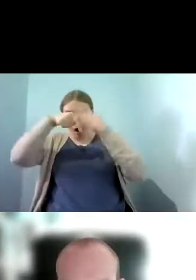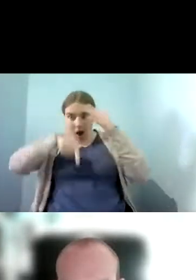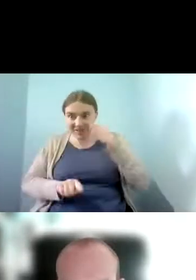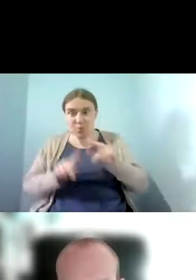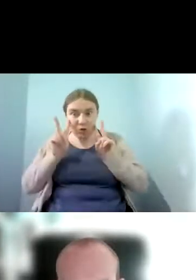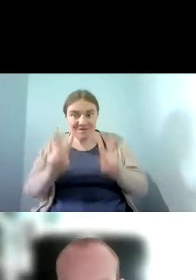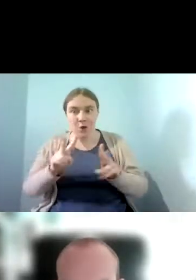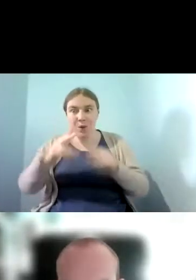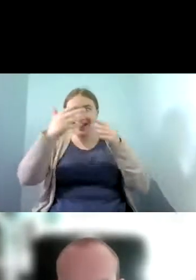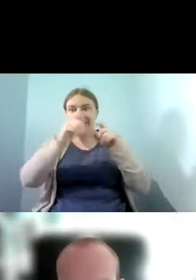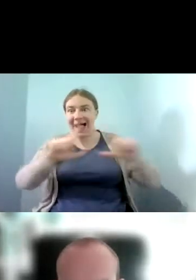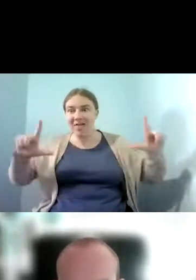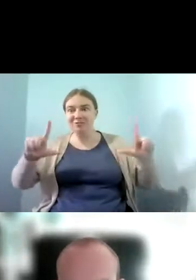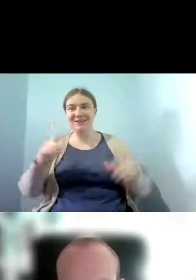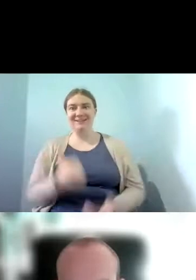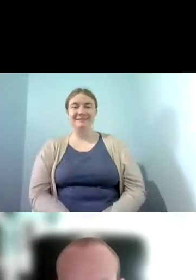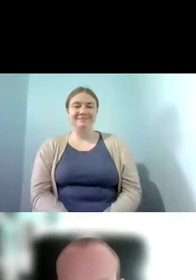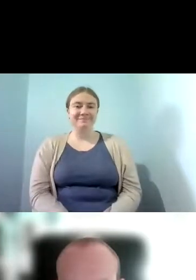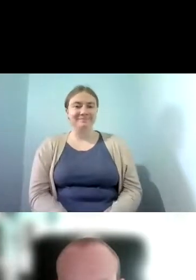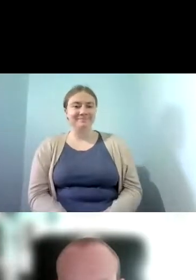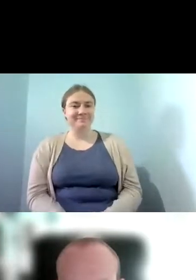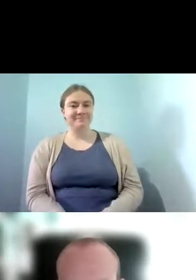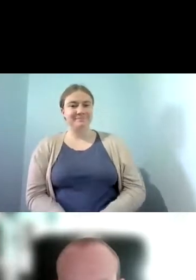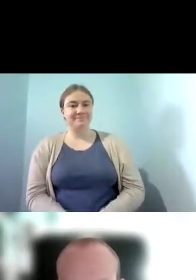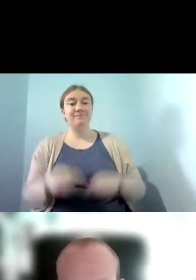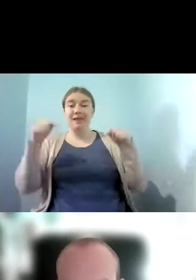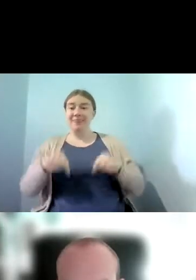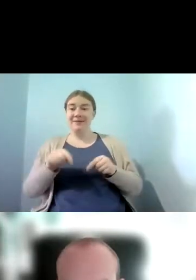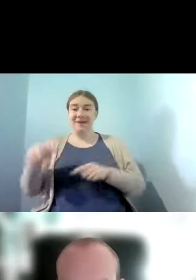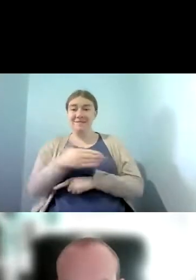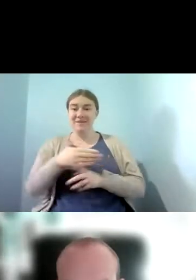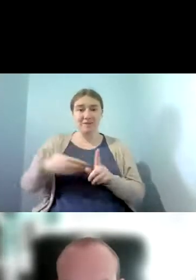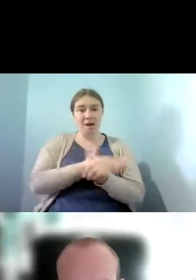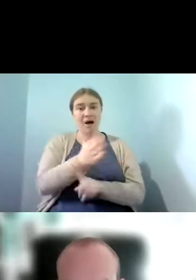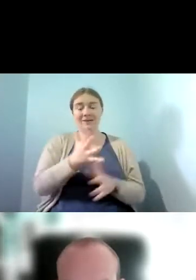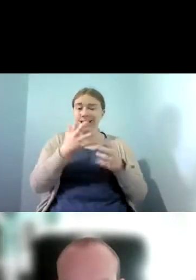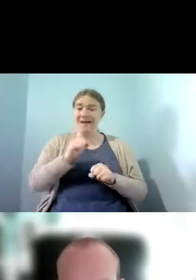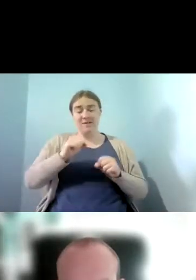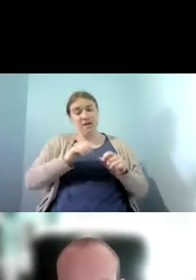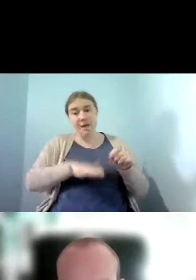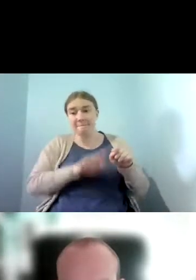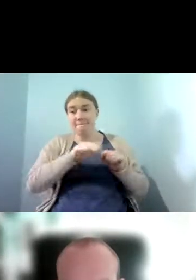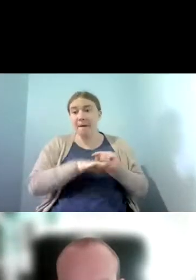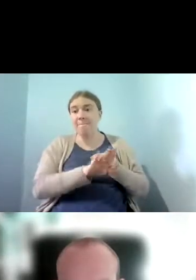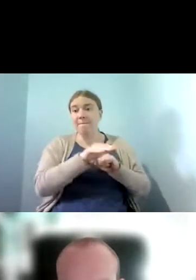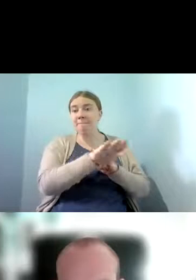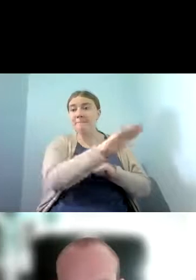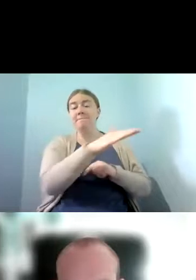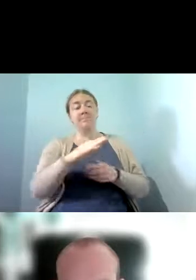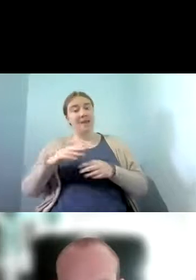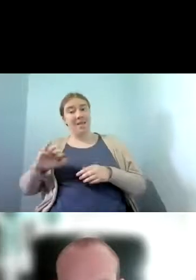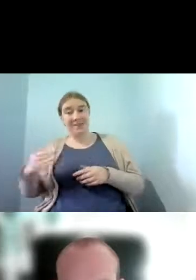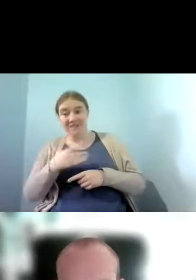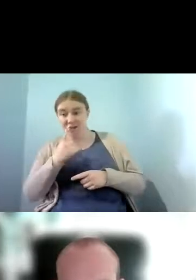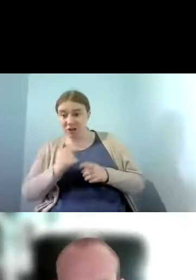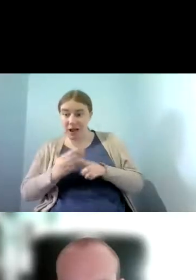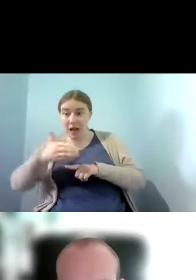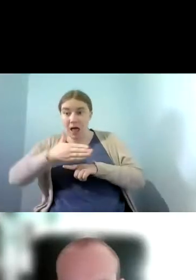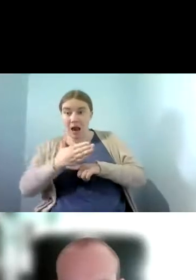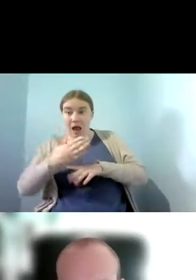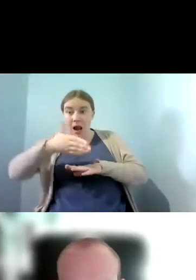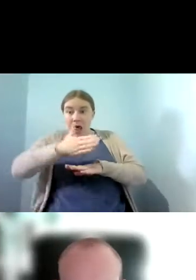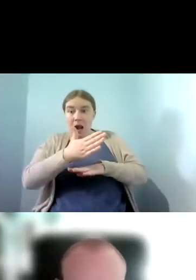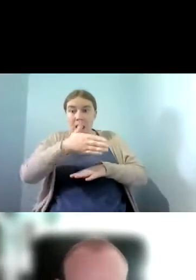the fish pass is formed of a series of ascending pools that take the fish in manageable steps from one level at the bottom of the weir to